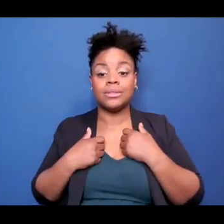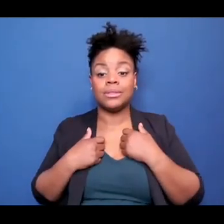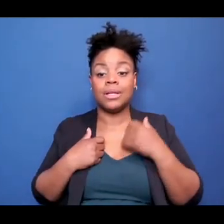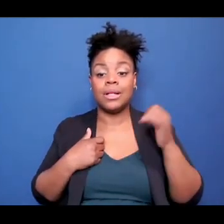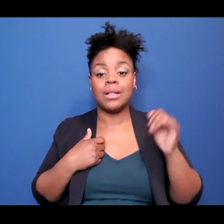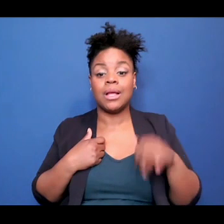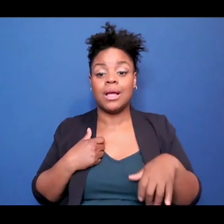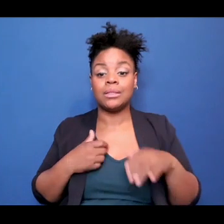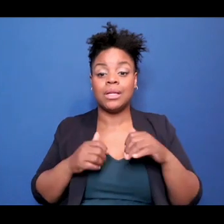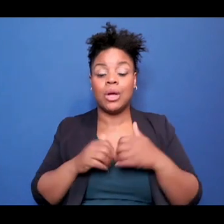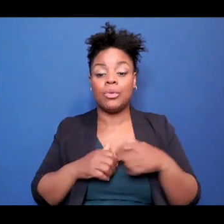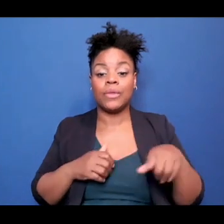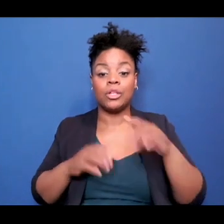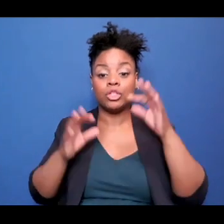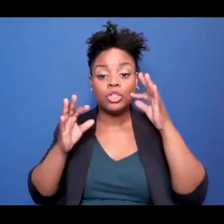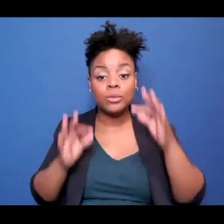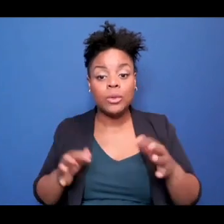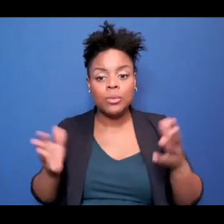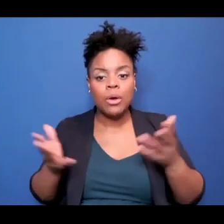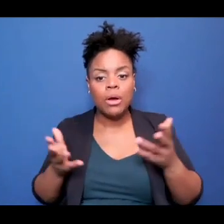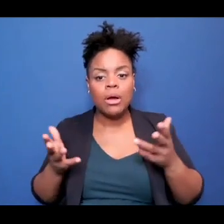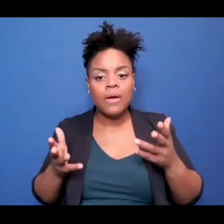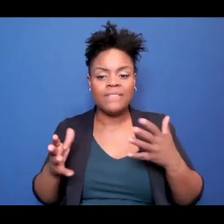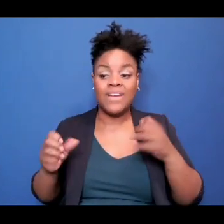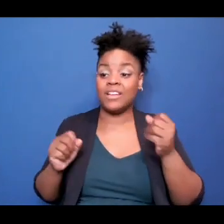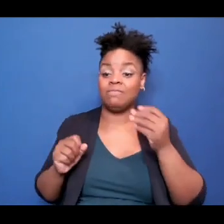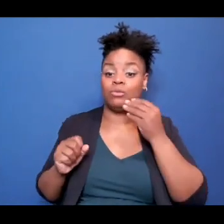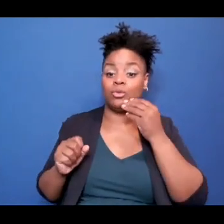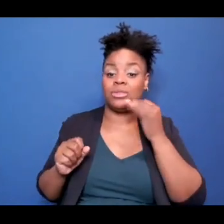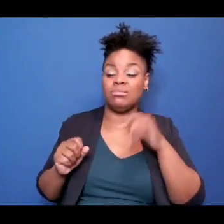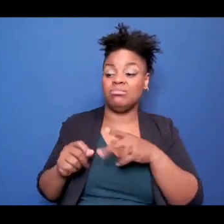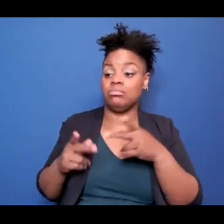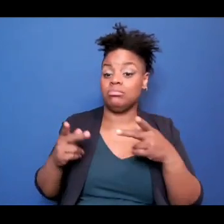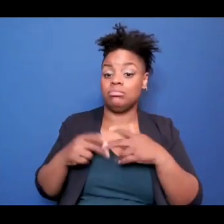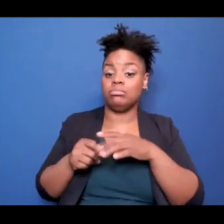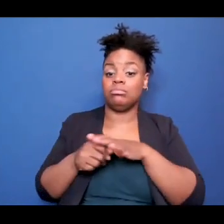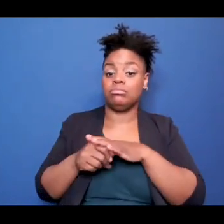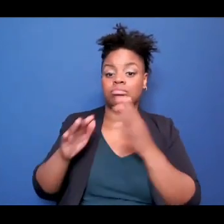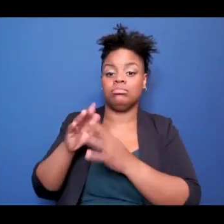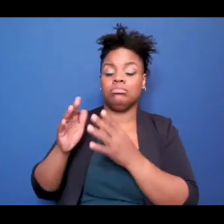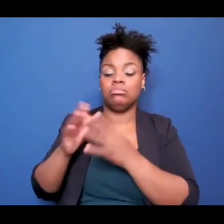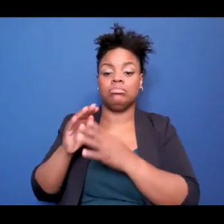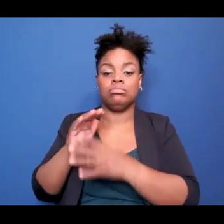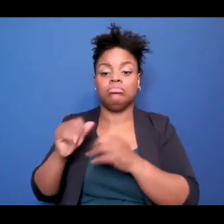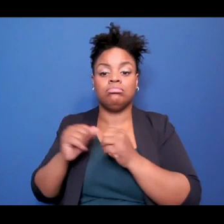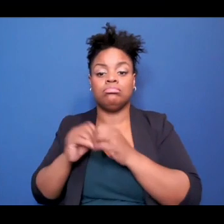WAS THE STRONGEST PREDICTOR BY FAR OF THIS FAST FOOD DENSITY MAP. IT WAS NOT DRIVEN BY INCOME.